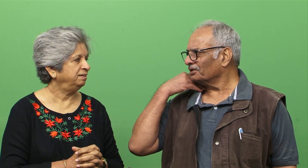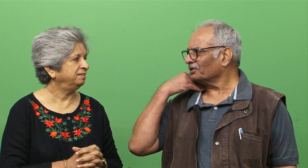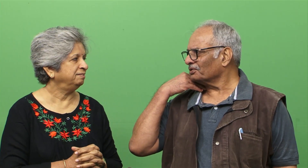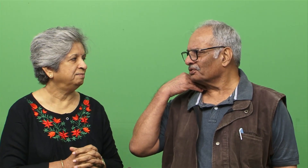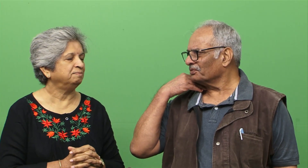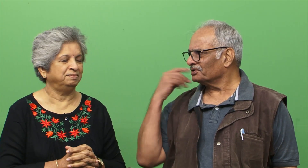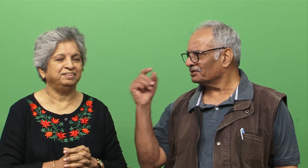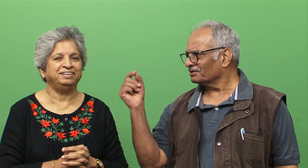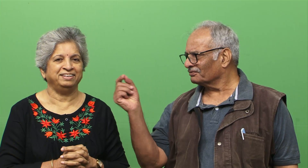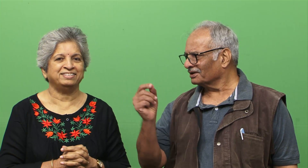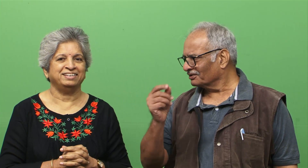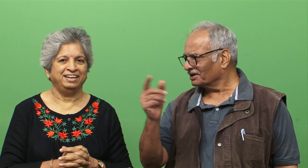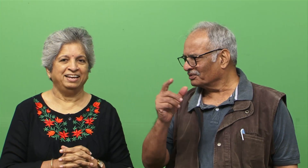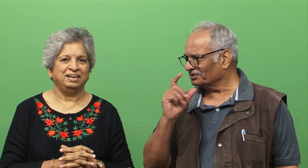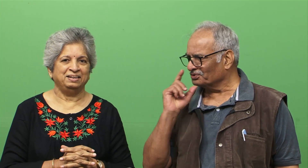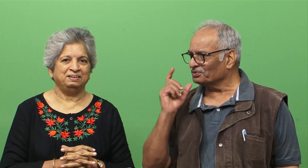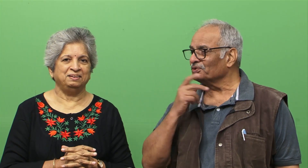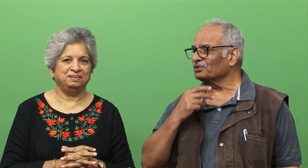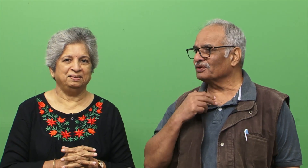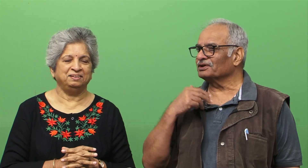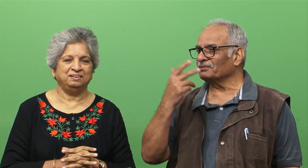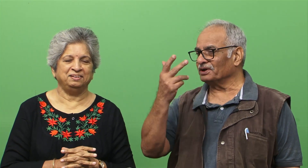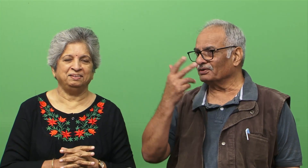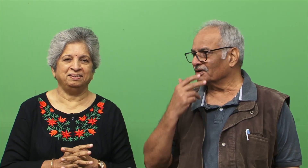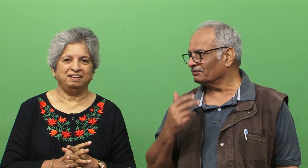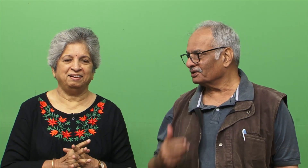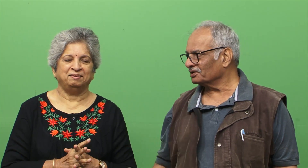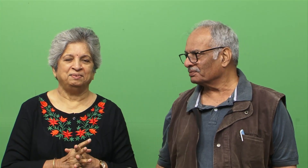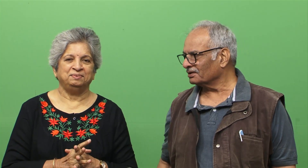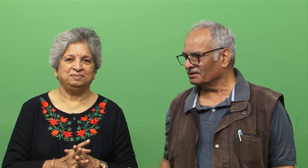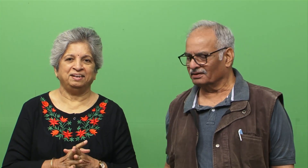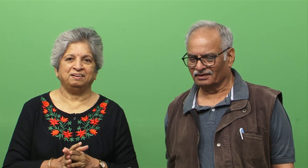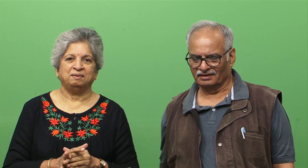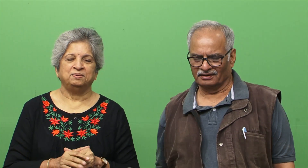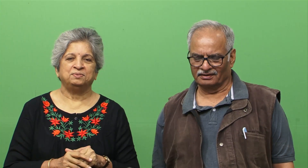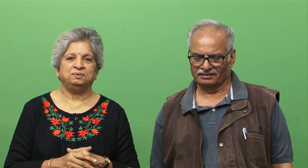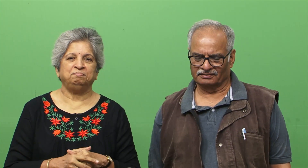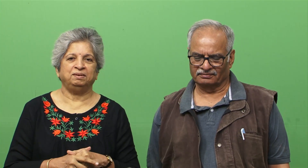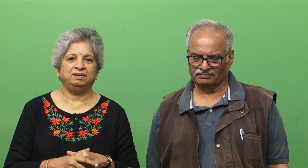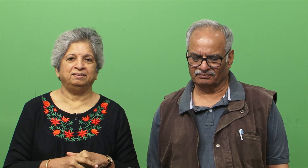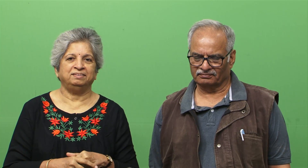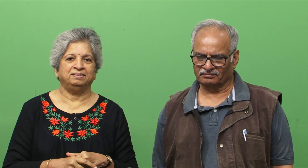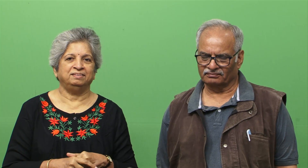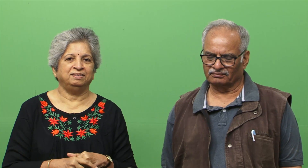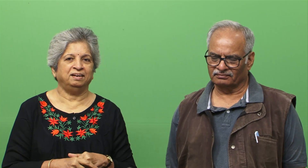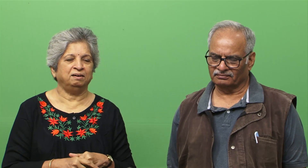Tey just one word about this two you know what is happening on the facial part yeah so uh uh